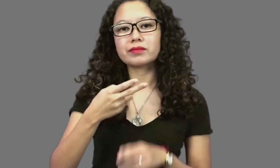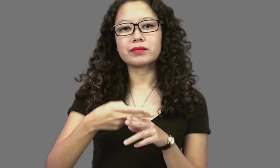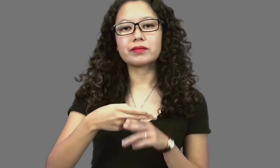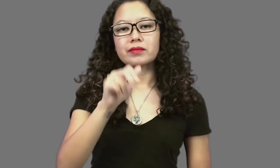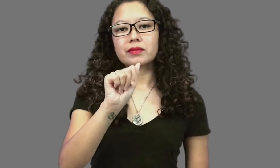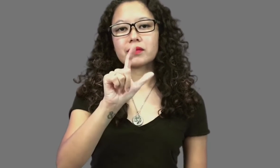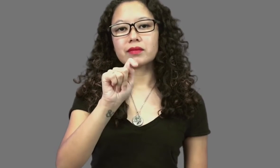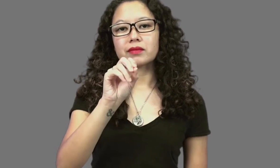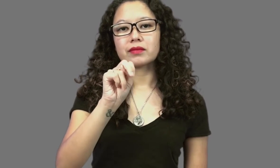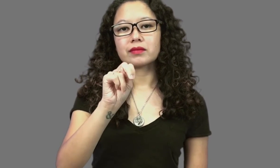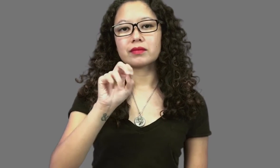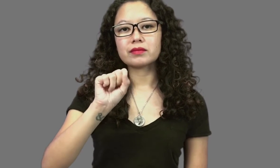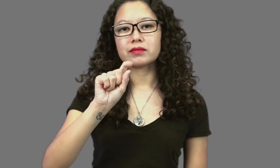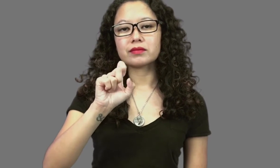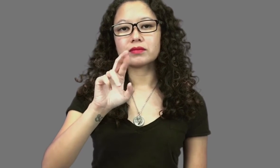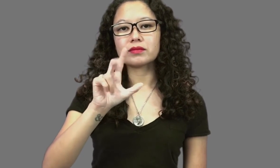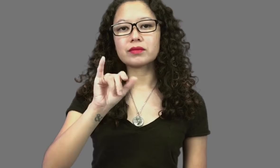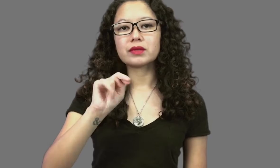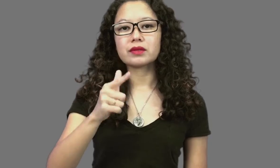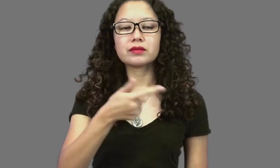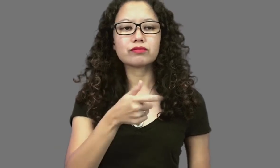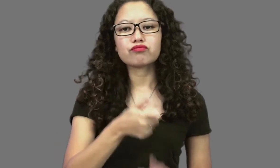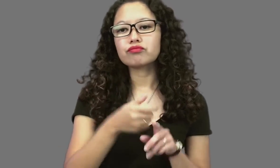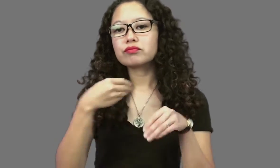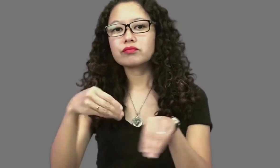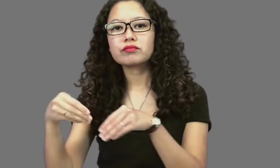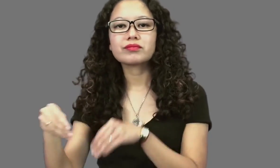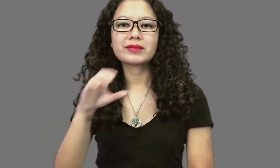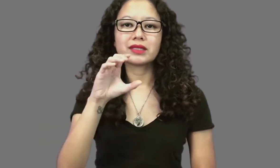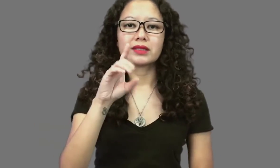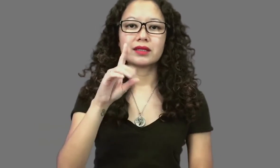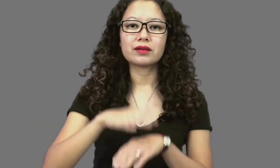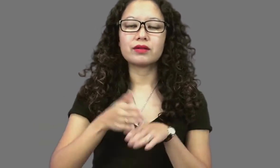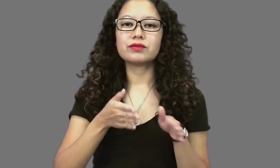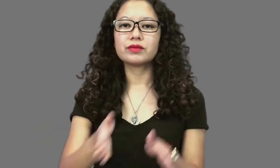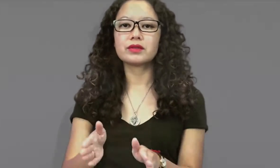named Alton Sterling while he sold CDs on the street.